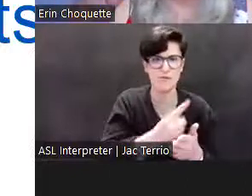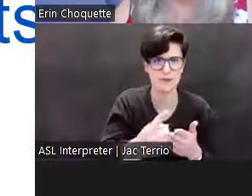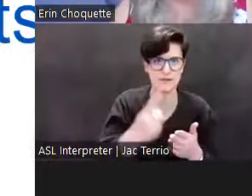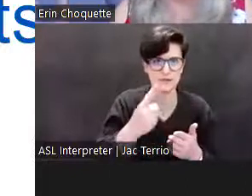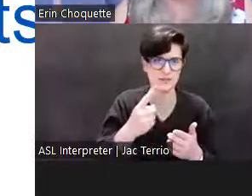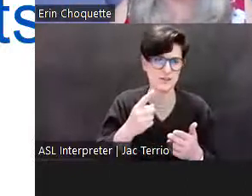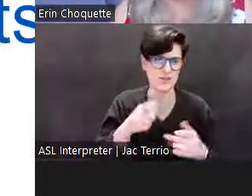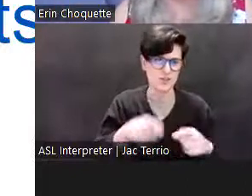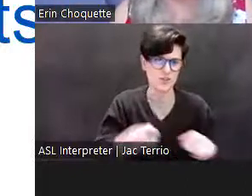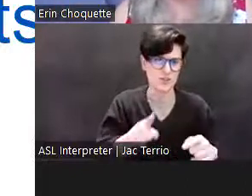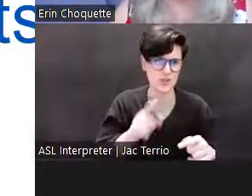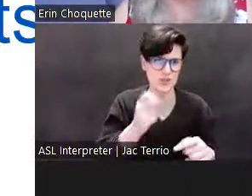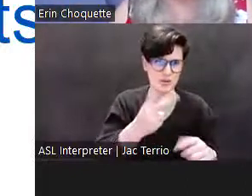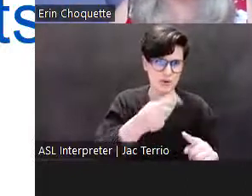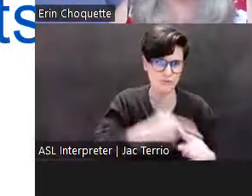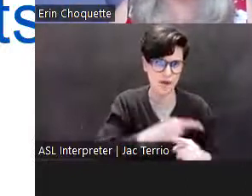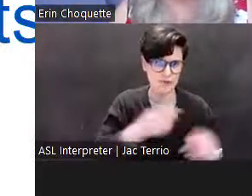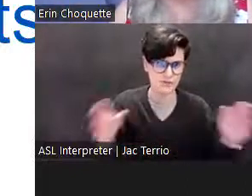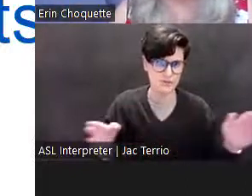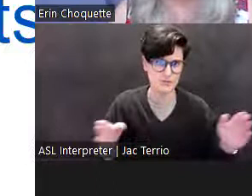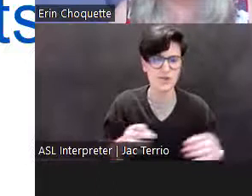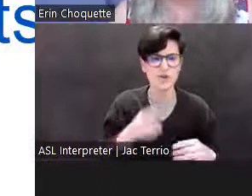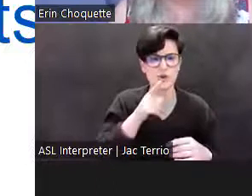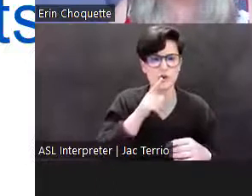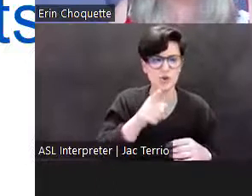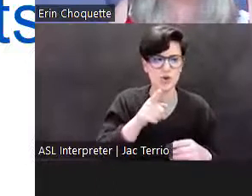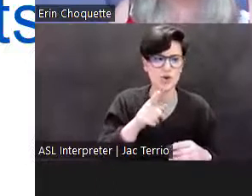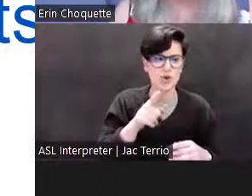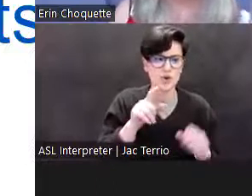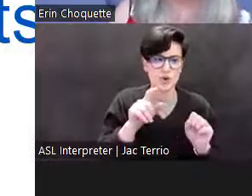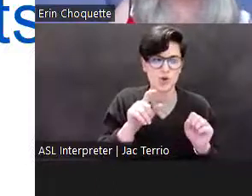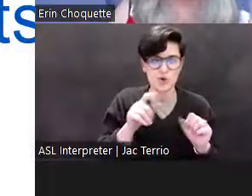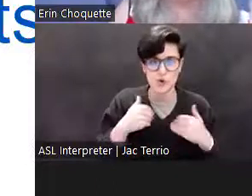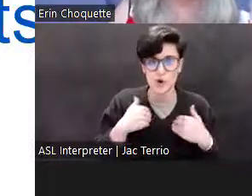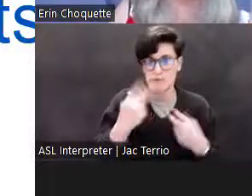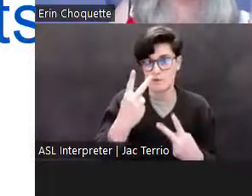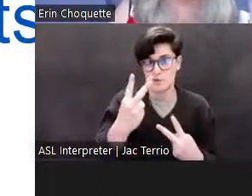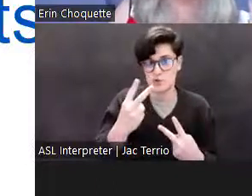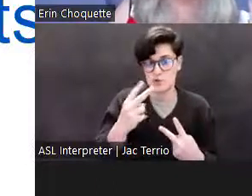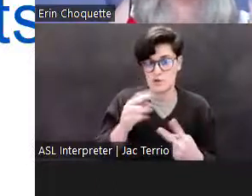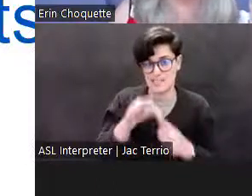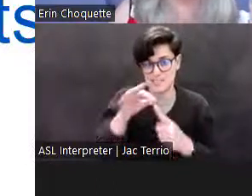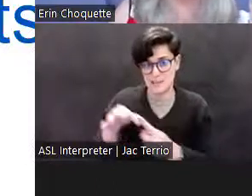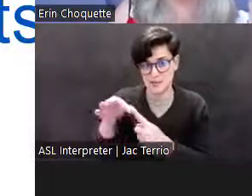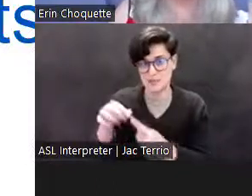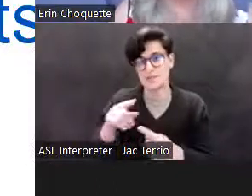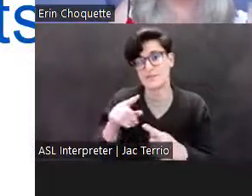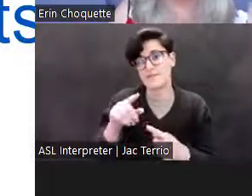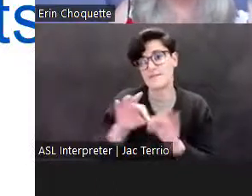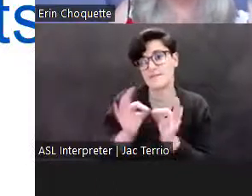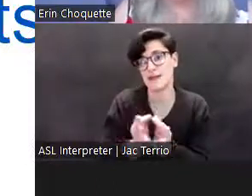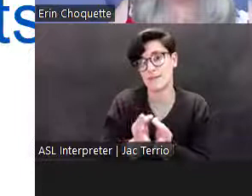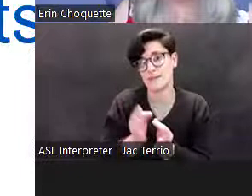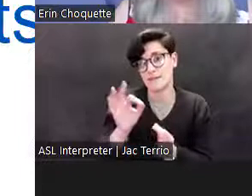it's 12 total with 2 exceptions, that family violent sleeve is only available for 12 days,